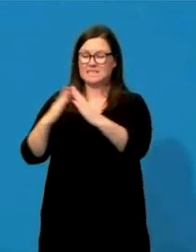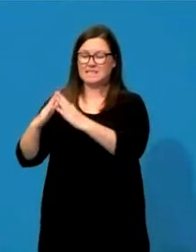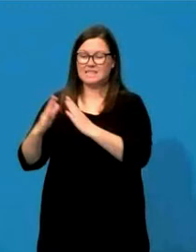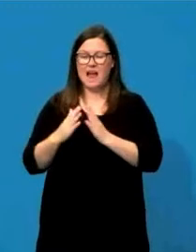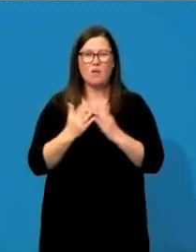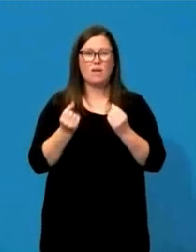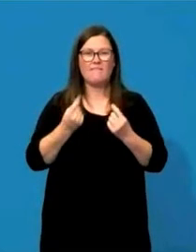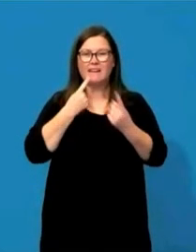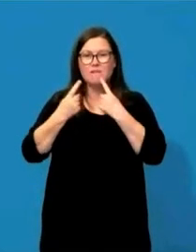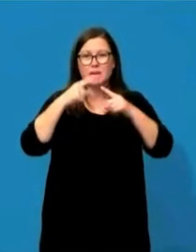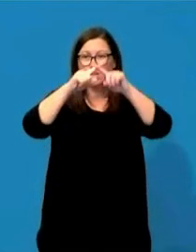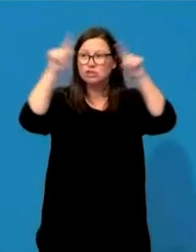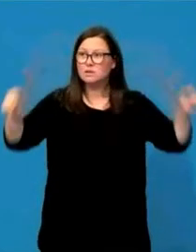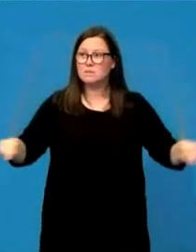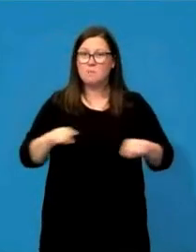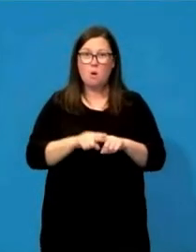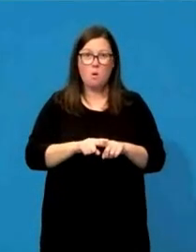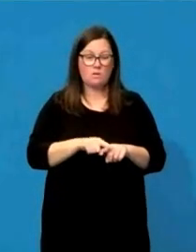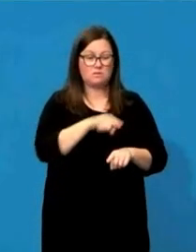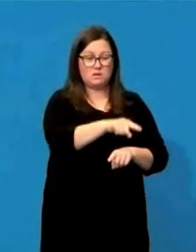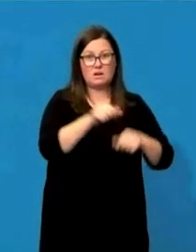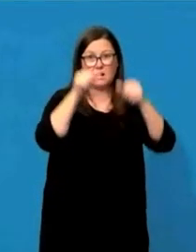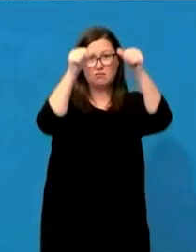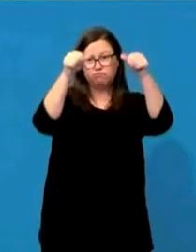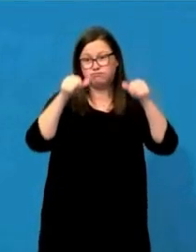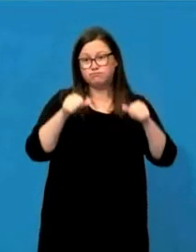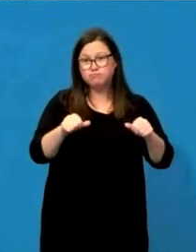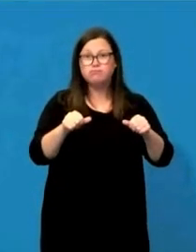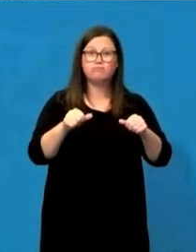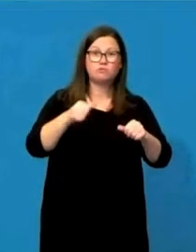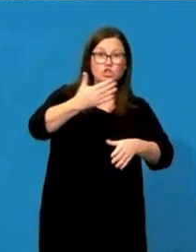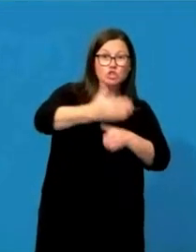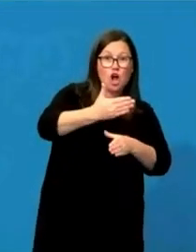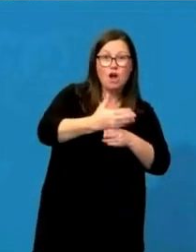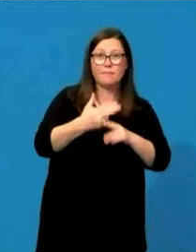anyone could see that this family or certain families need support.